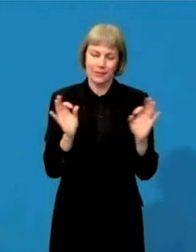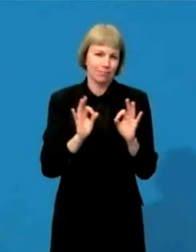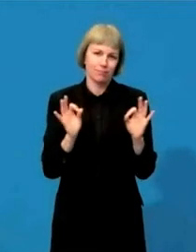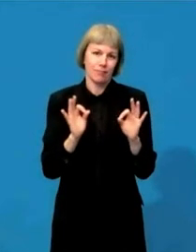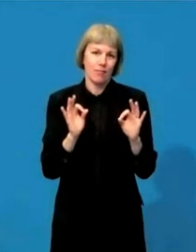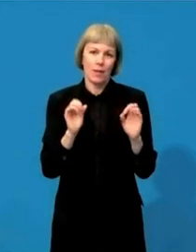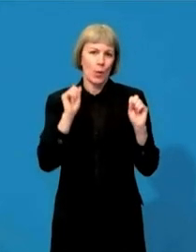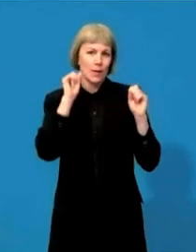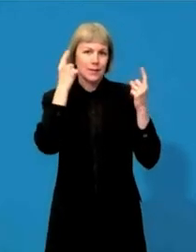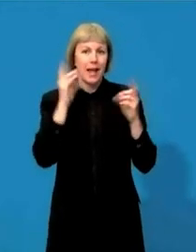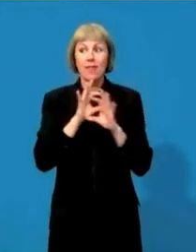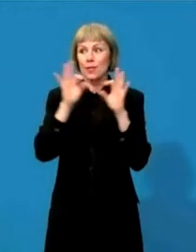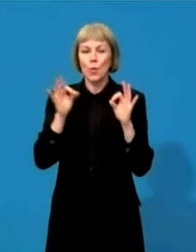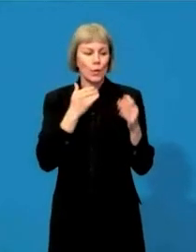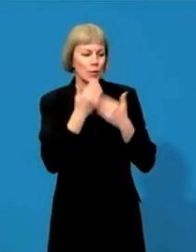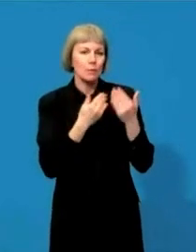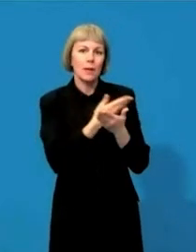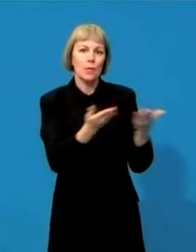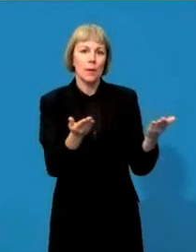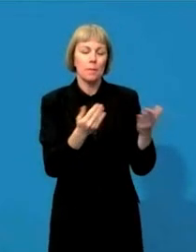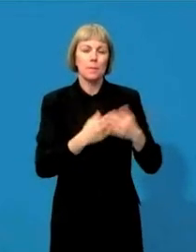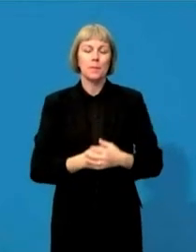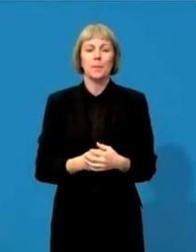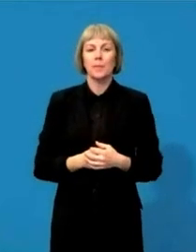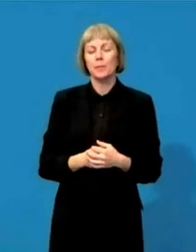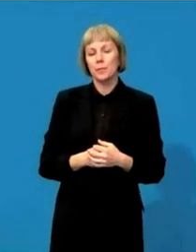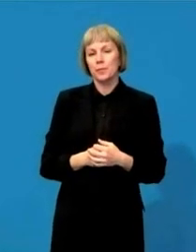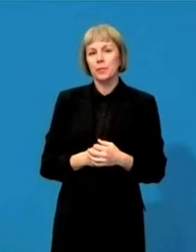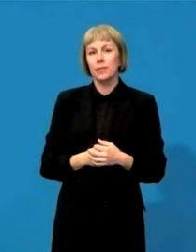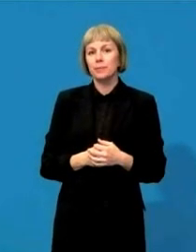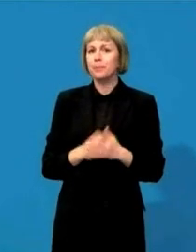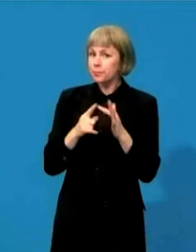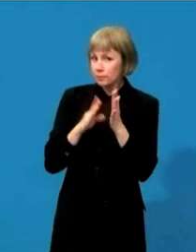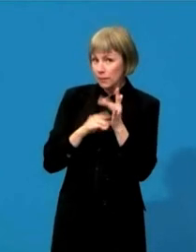community. MS TARRAGO: Emily, was there anything else that you would like to add to